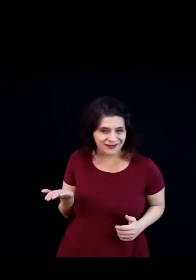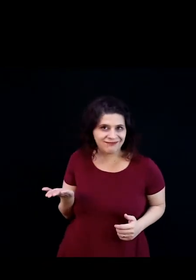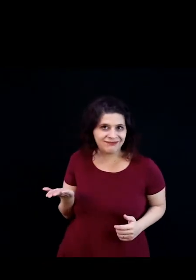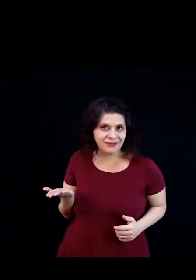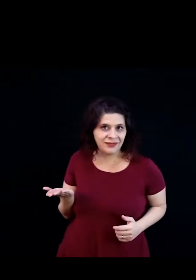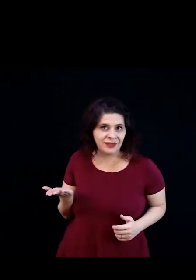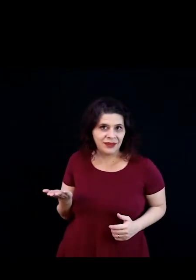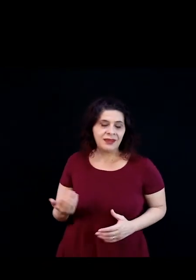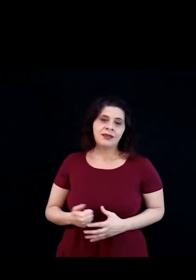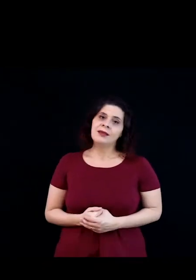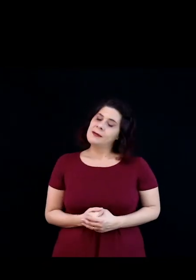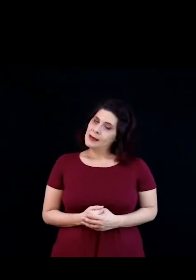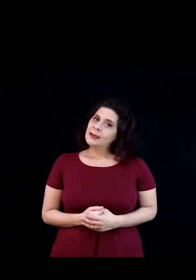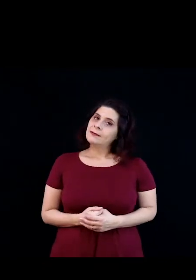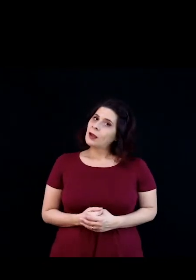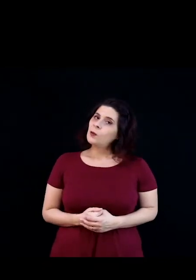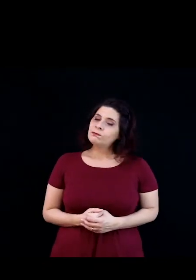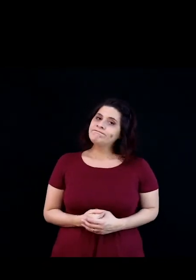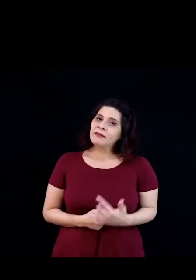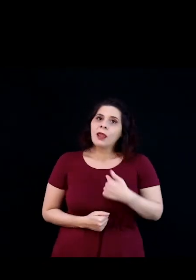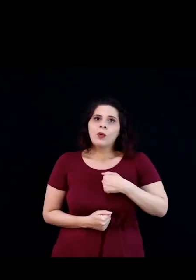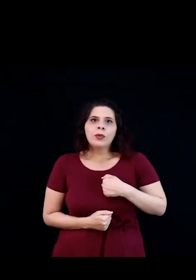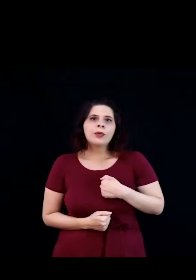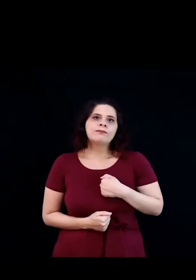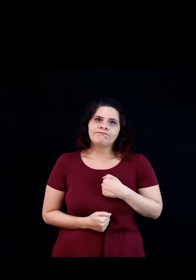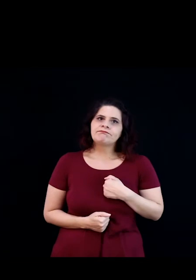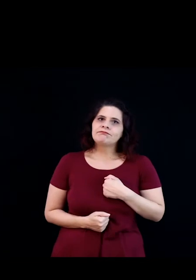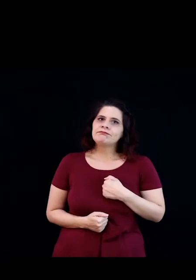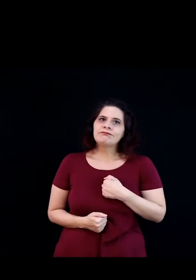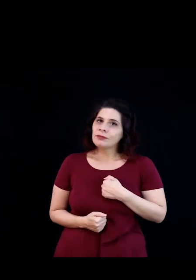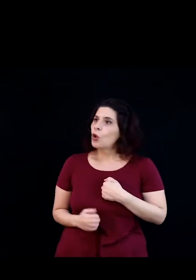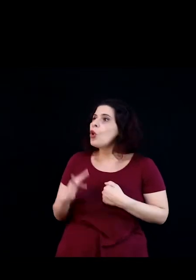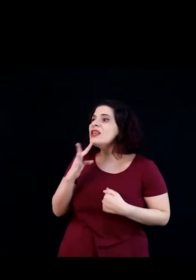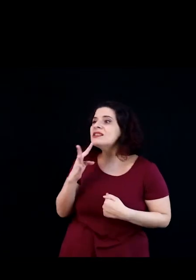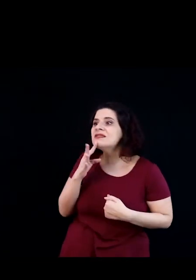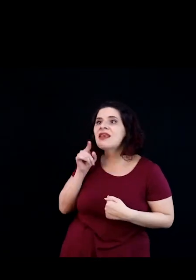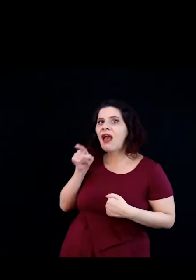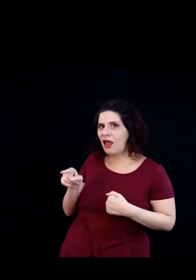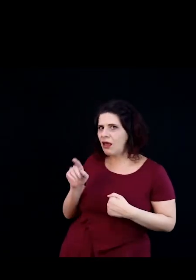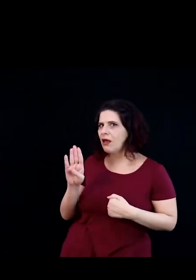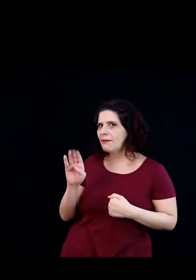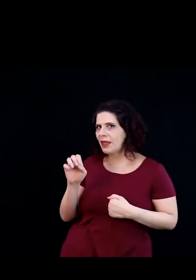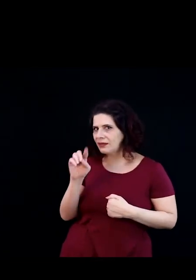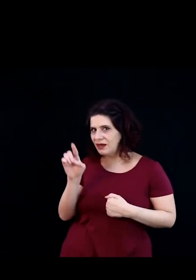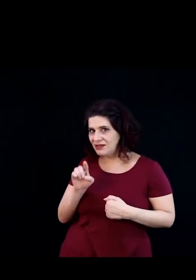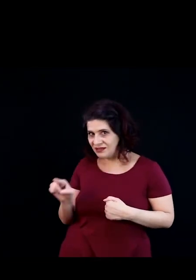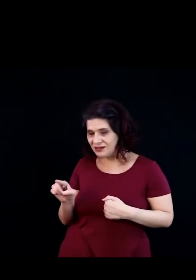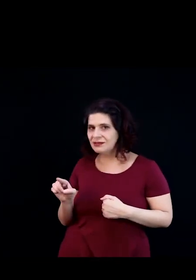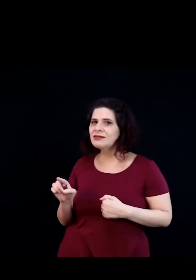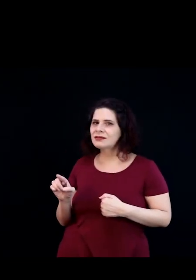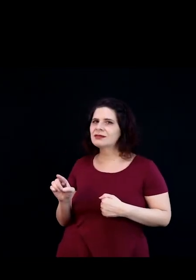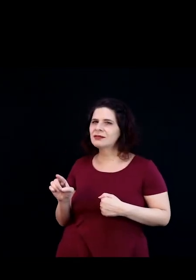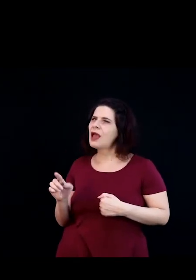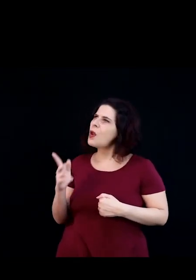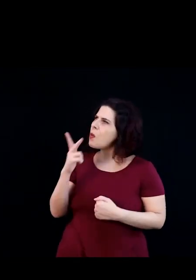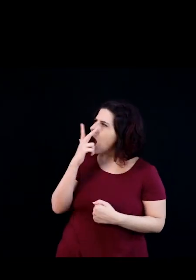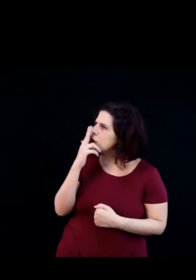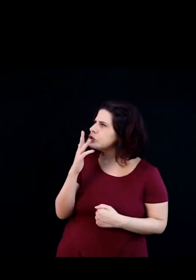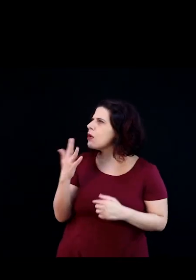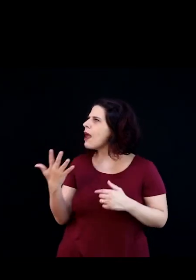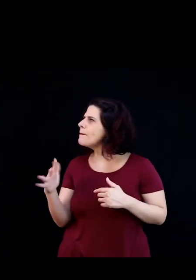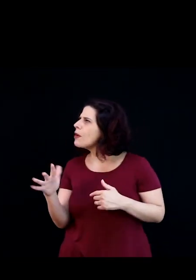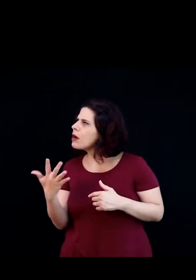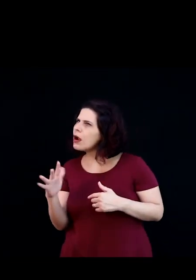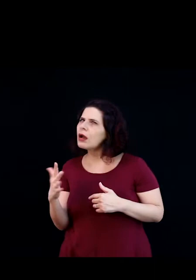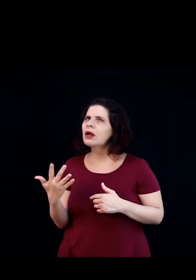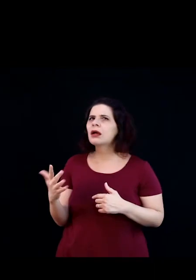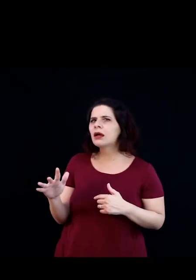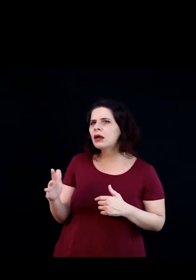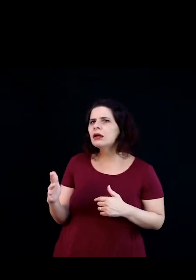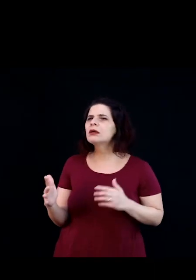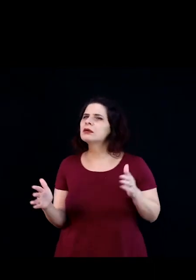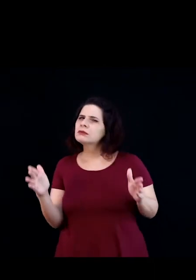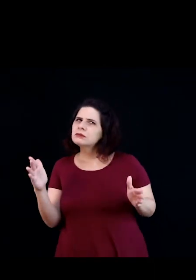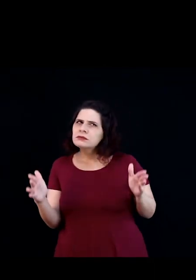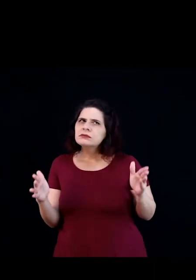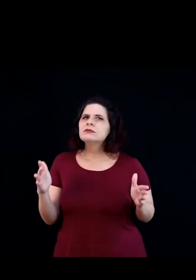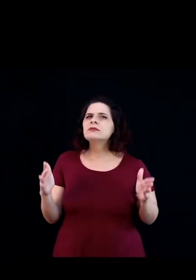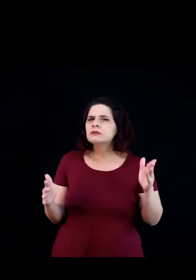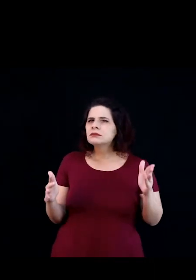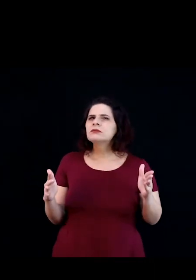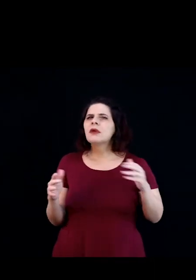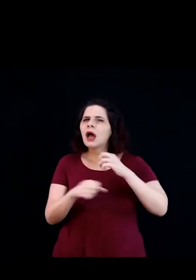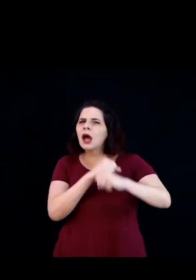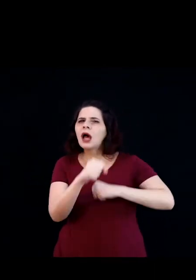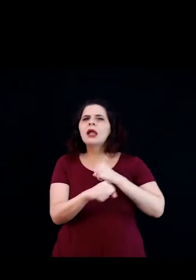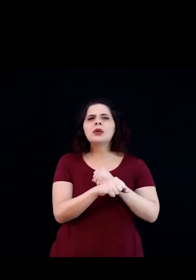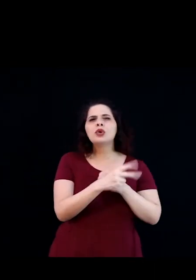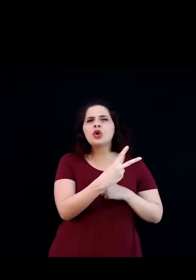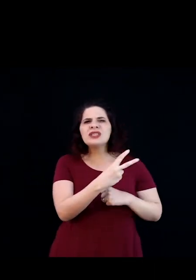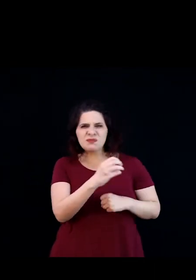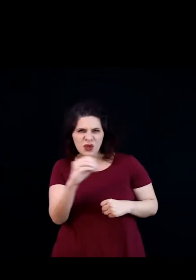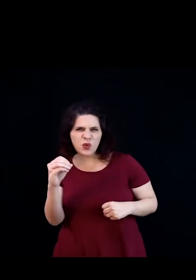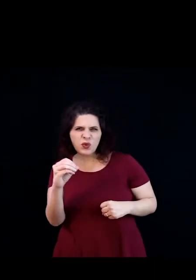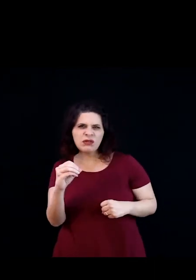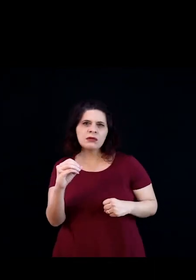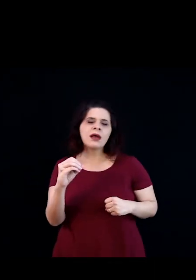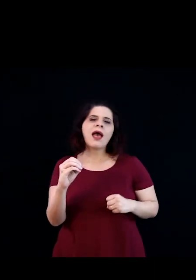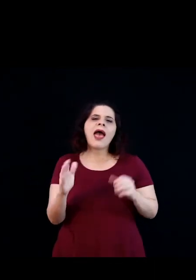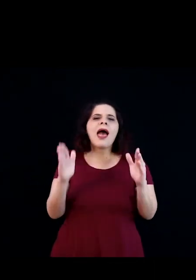So, I met Beatriz when she came; I guess it was the spring of 2000.